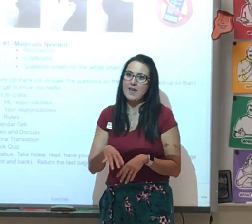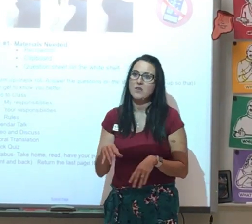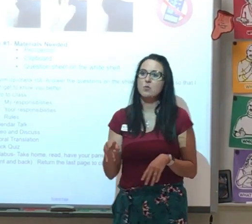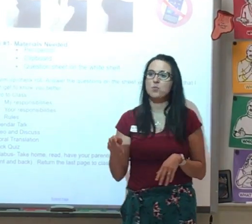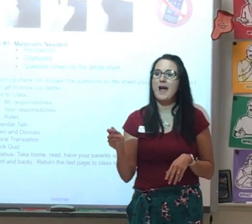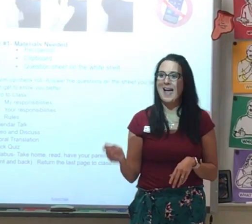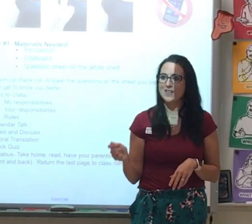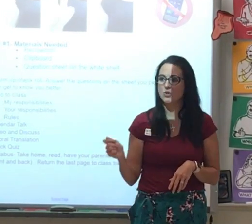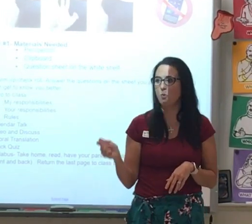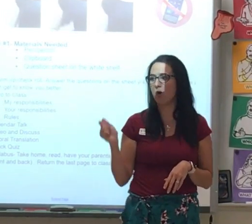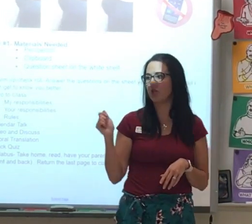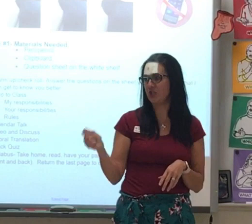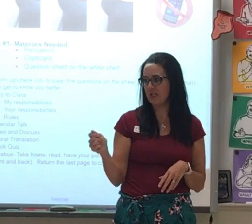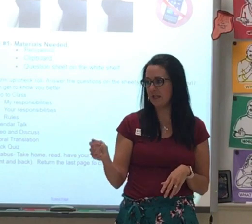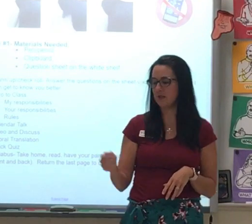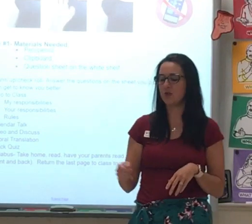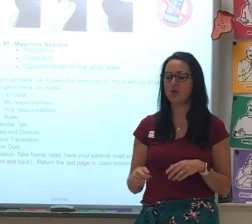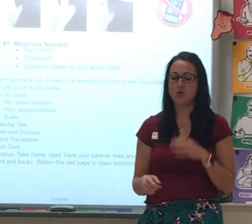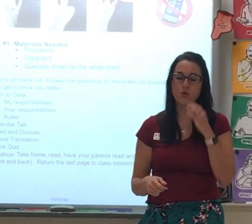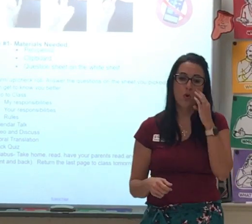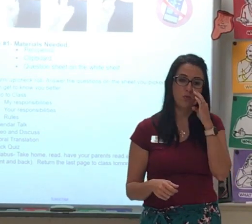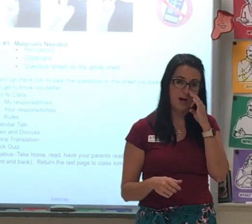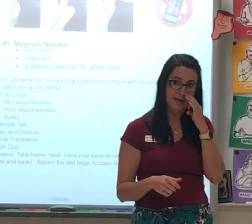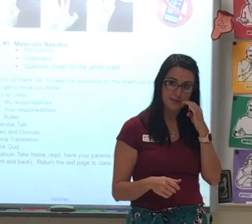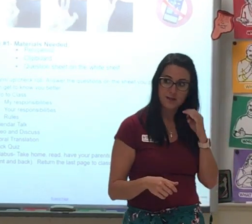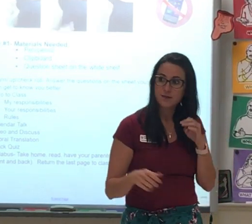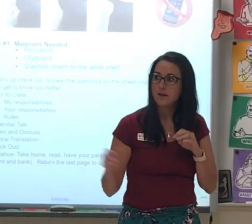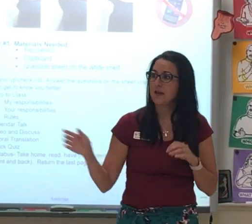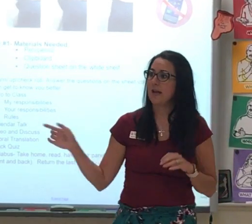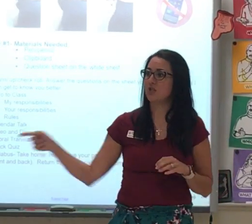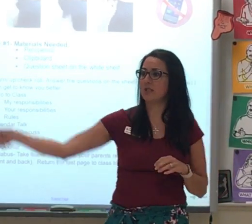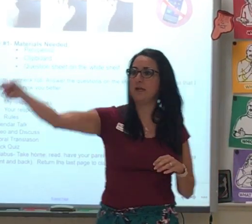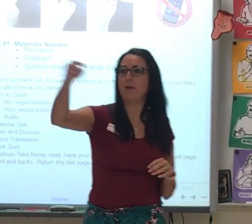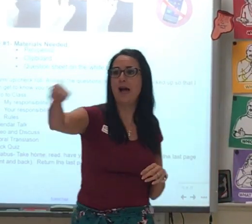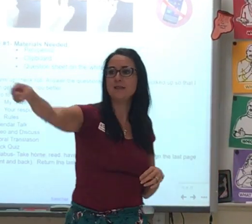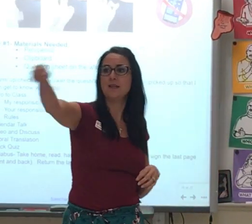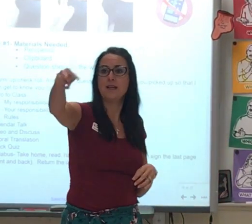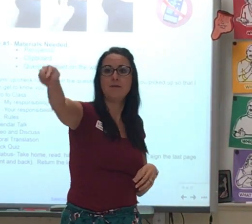and you would pass your sheet to your right